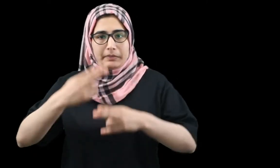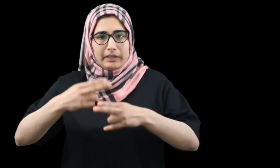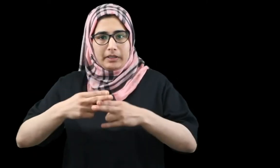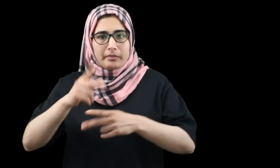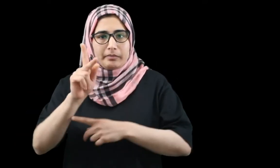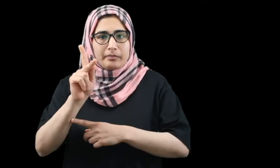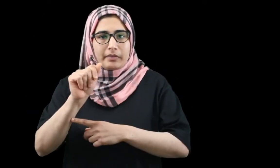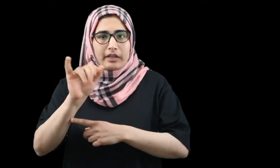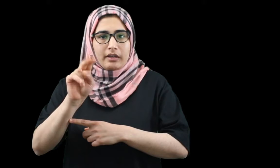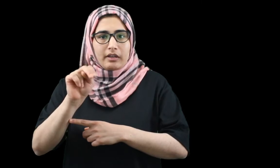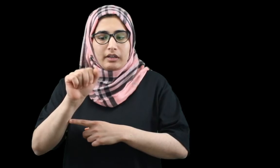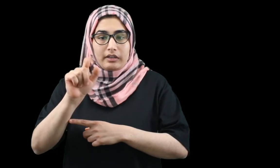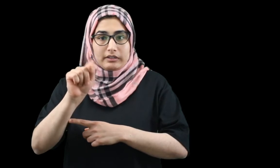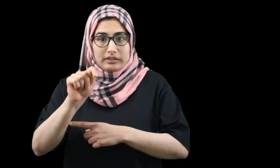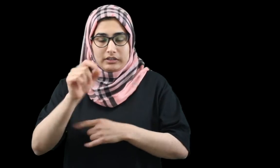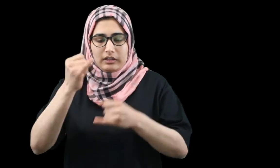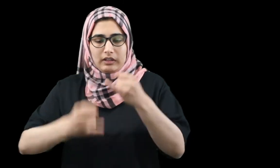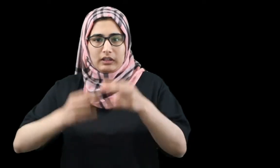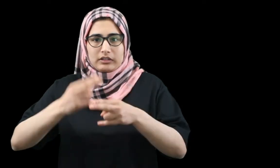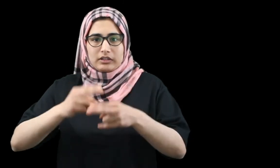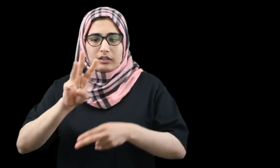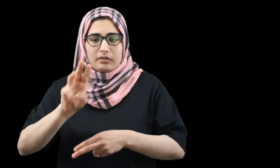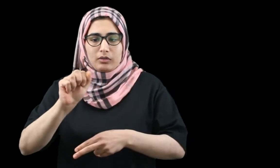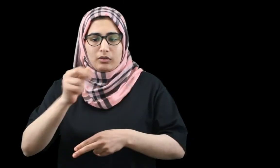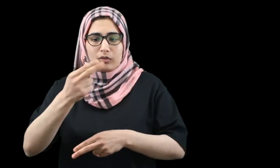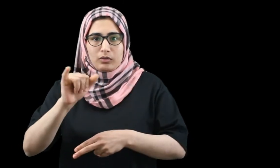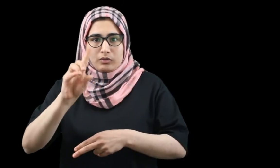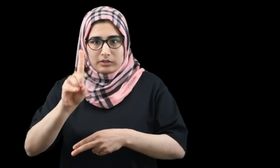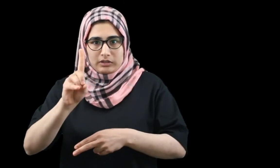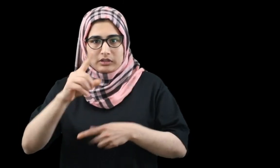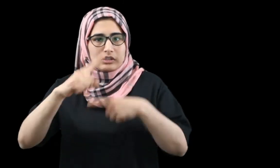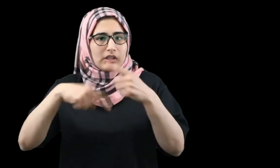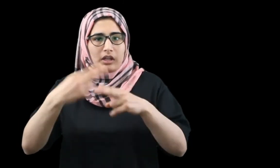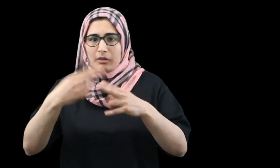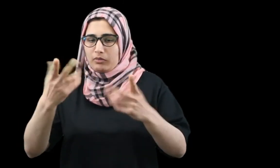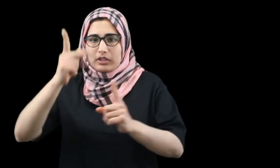Hello, my name is Kainat Wahid and this is my name sign . . .